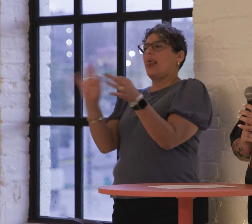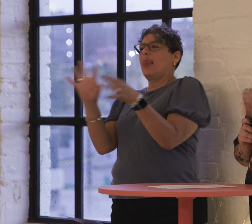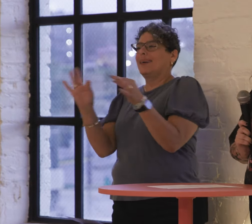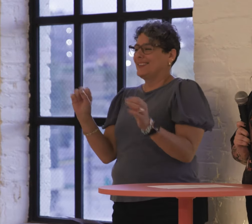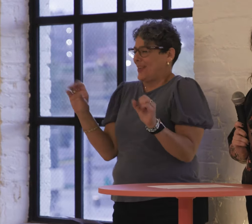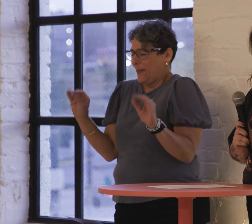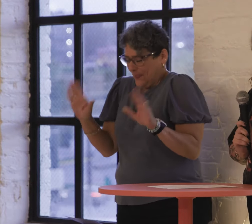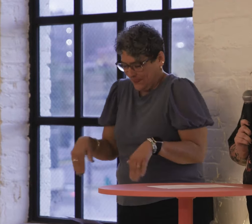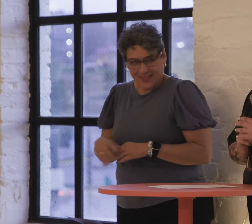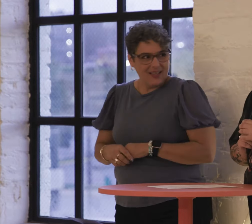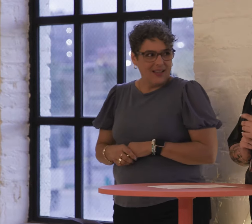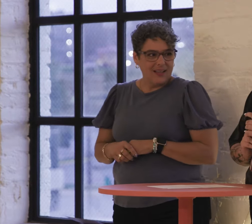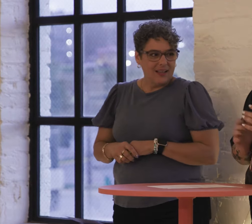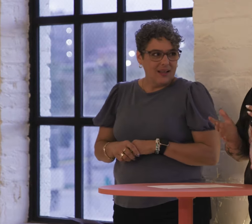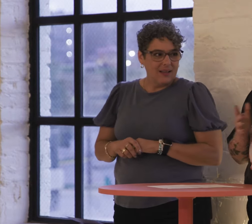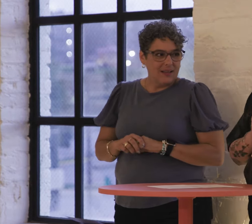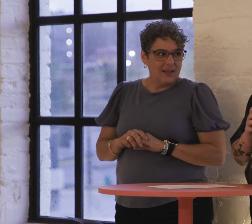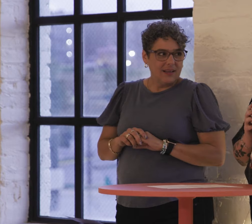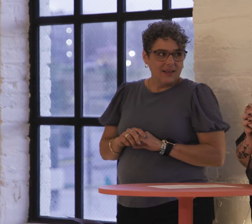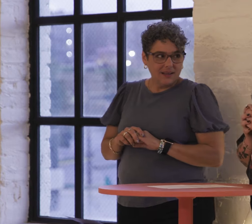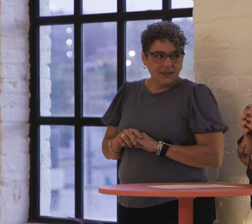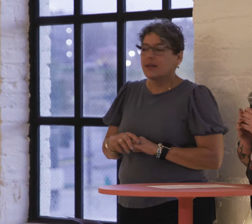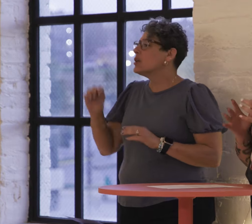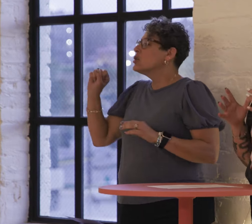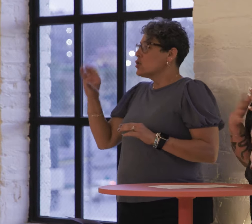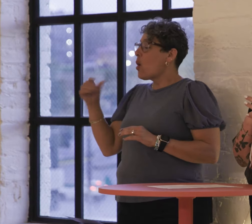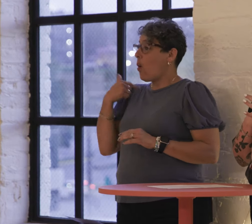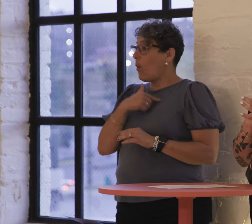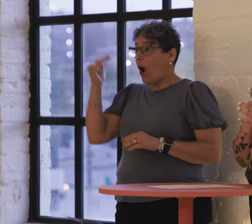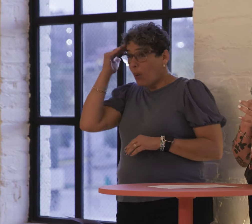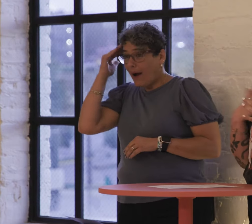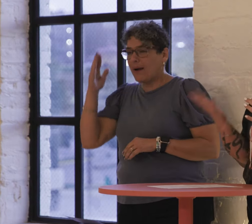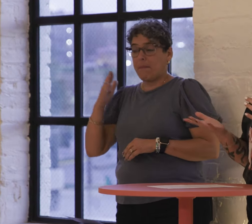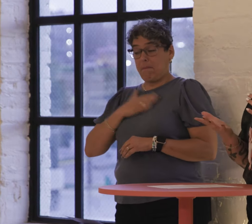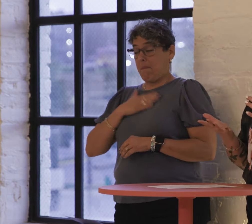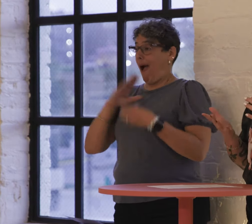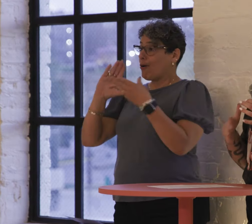Anyway, so. Hi. Yeah, just so we're aware, my story in particular, we'll be talking about child abuse.